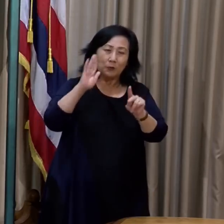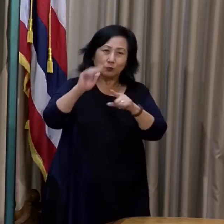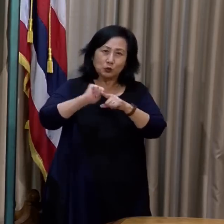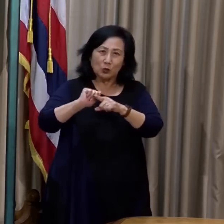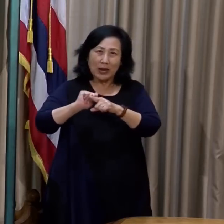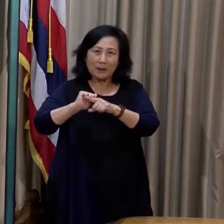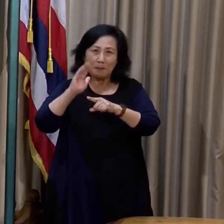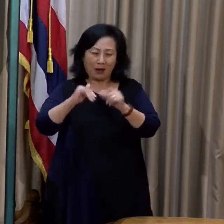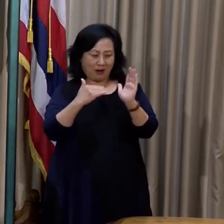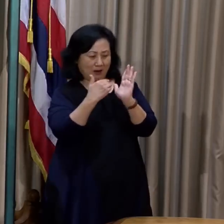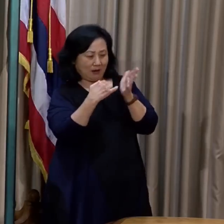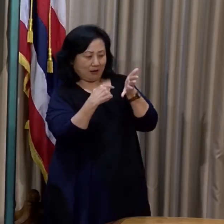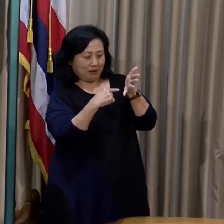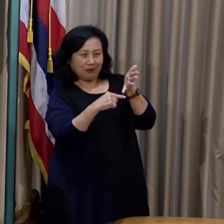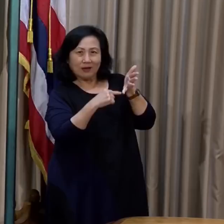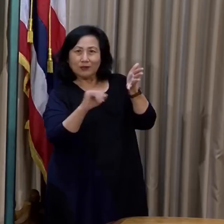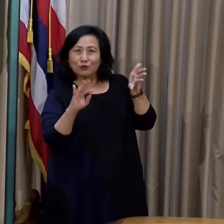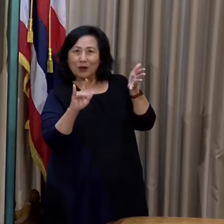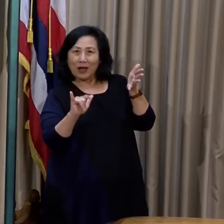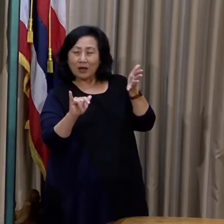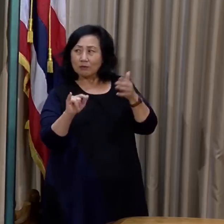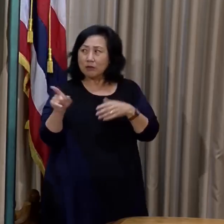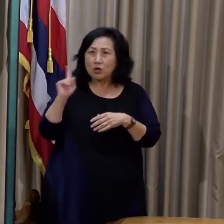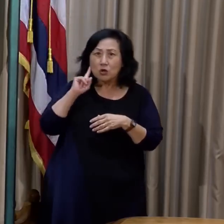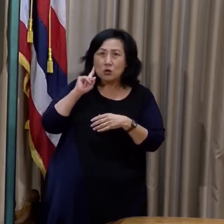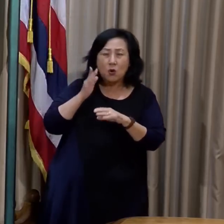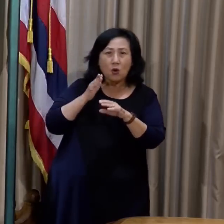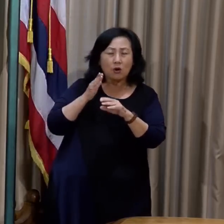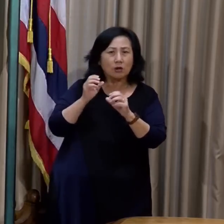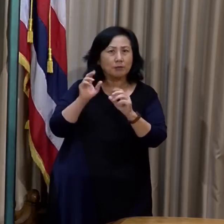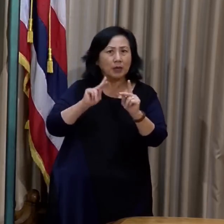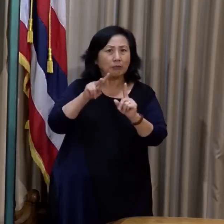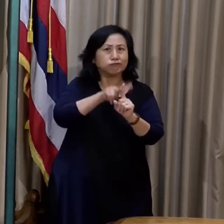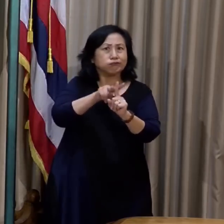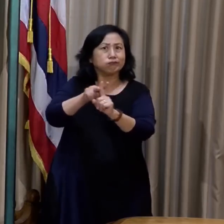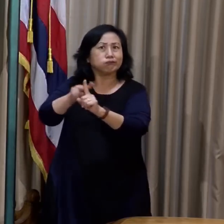TRACING, AND WE ARE EXCITED, BECAUSE WE KNOW MORE THAN 300 PEOPLE WILL BE TRAINED BY THE